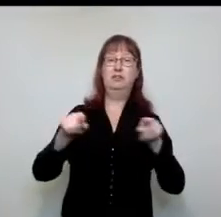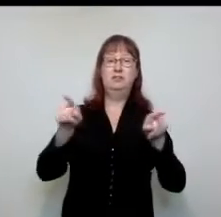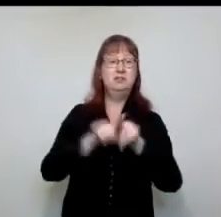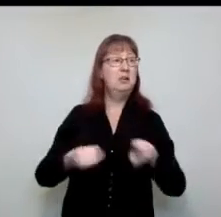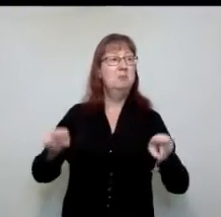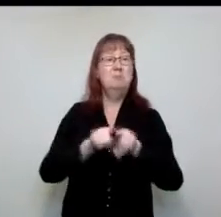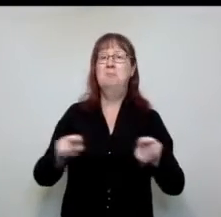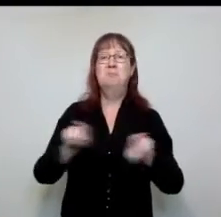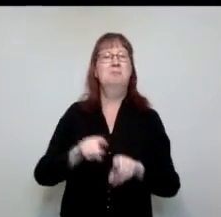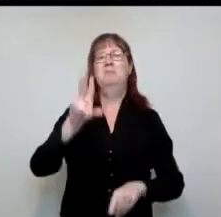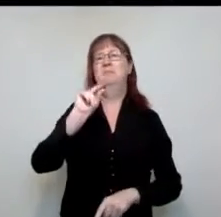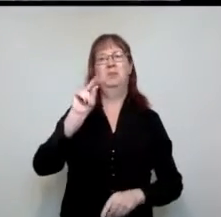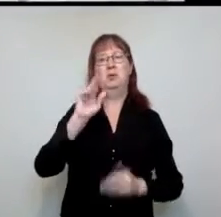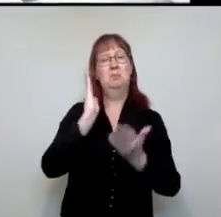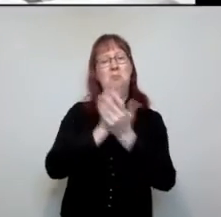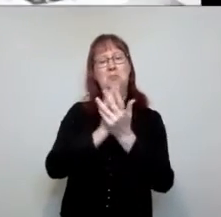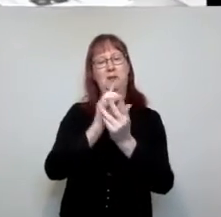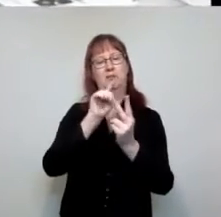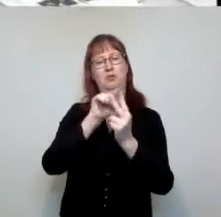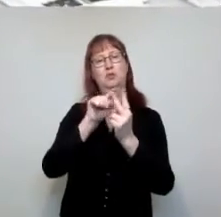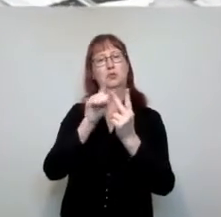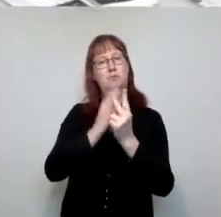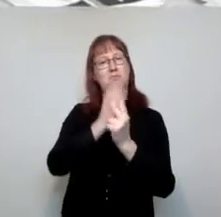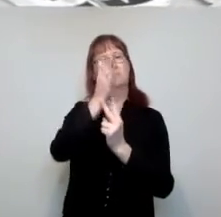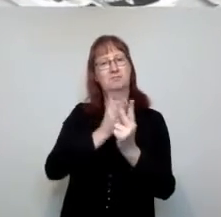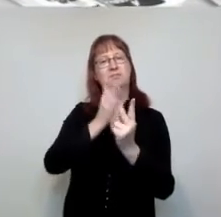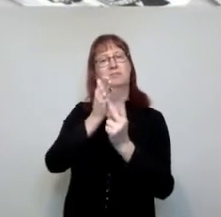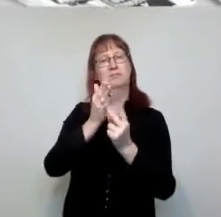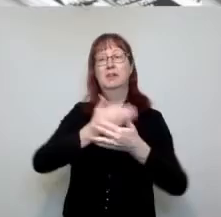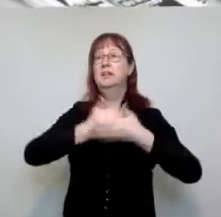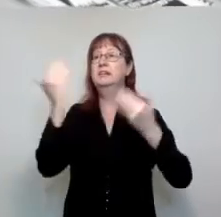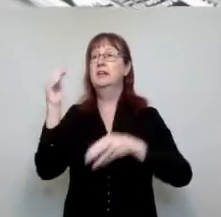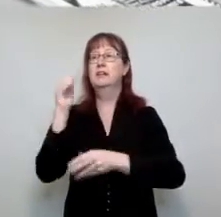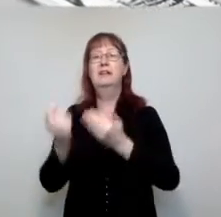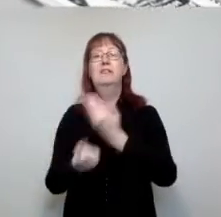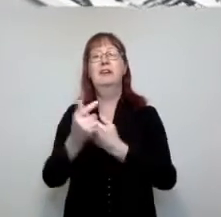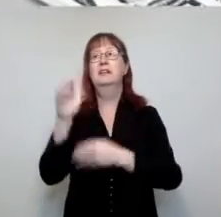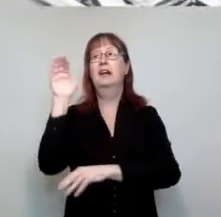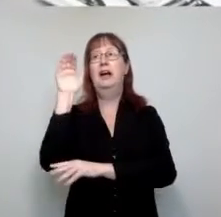The format varied slightly from year to year, although there tended to be two distinct